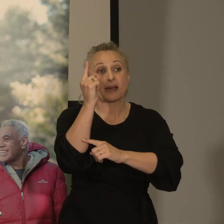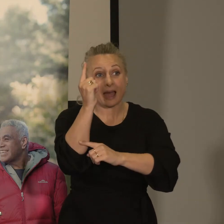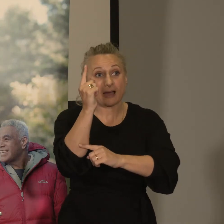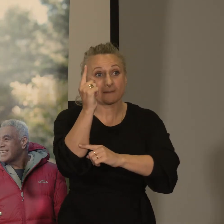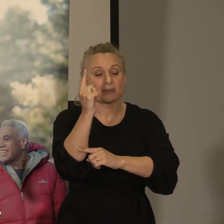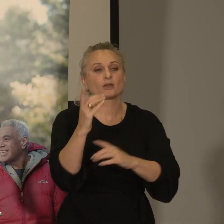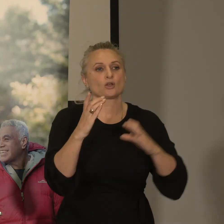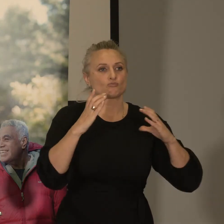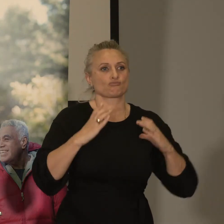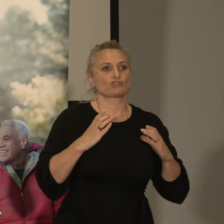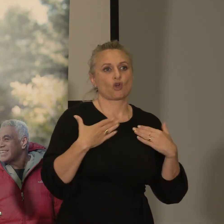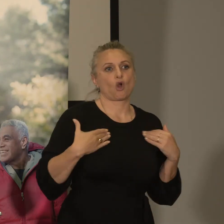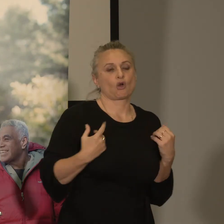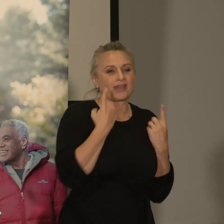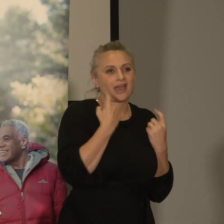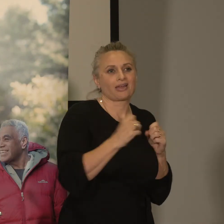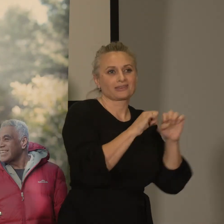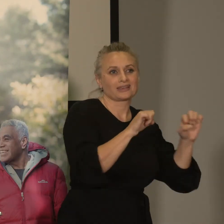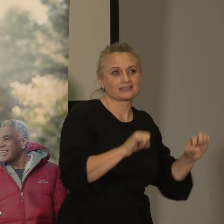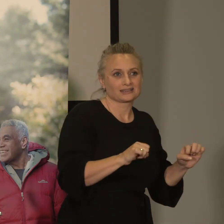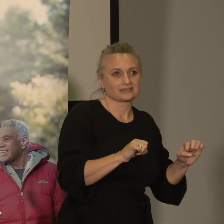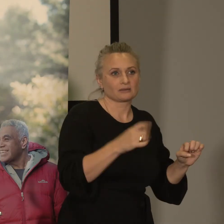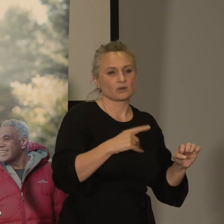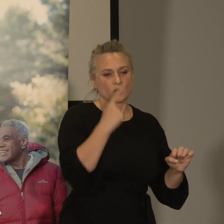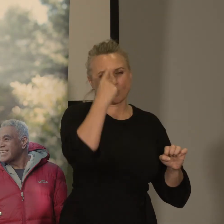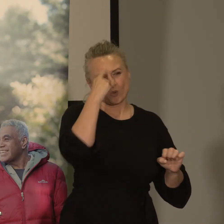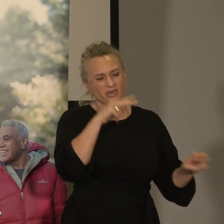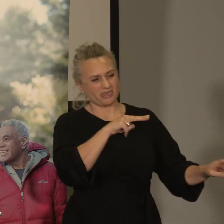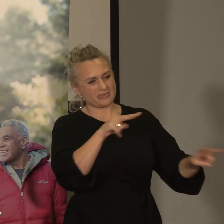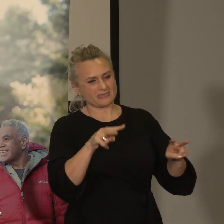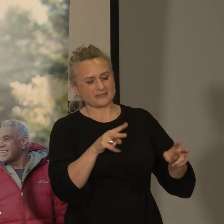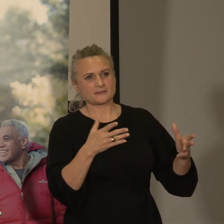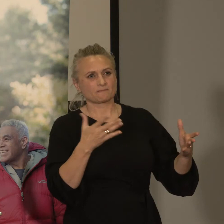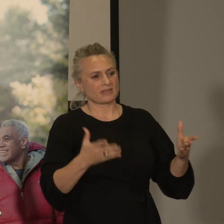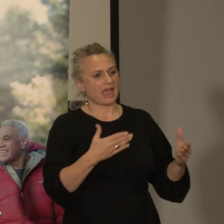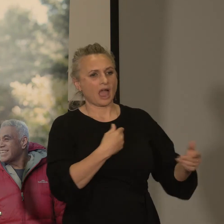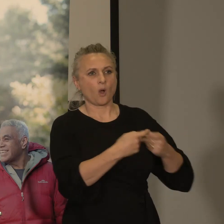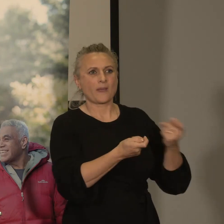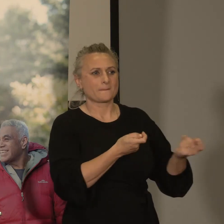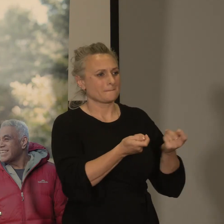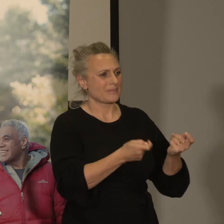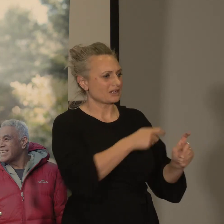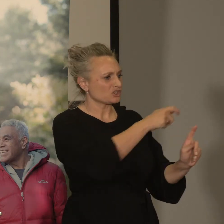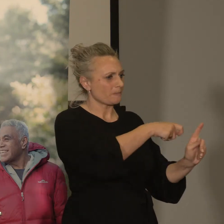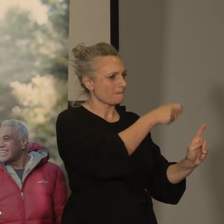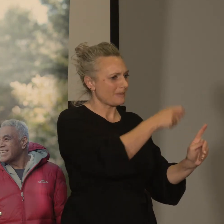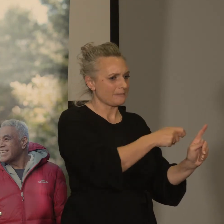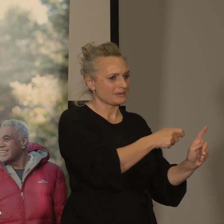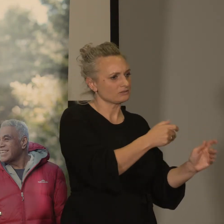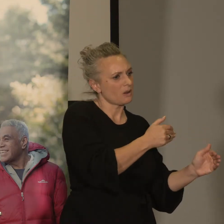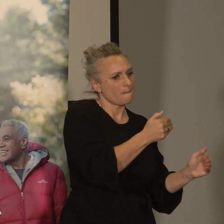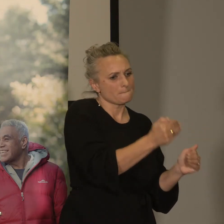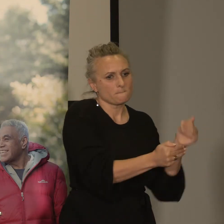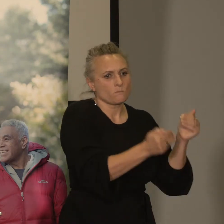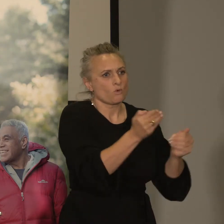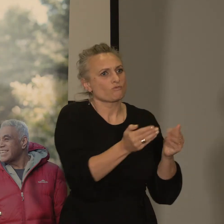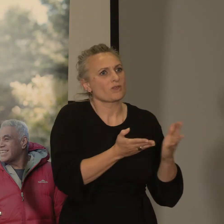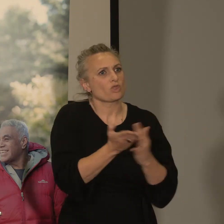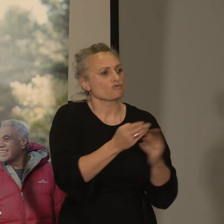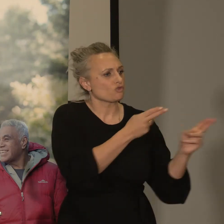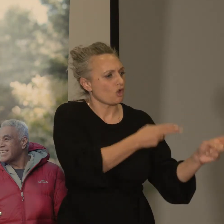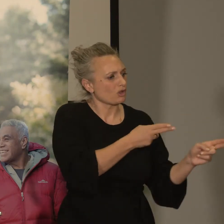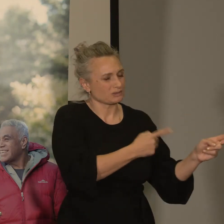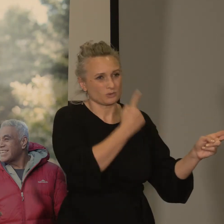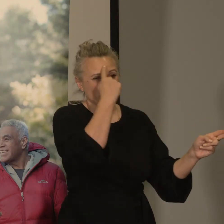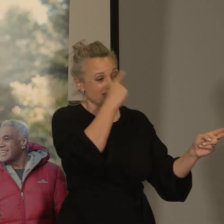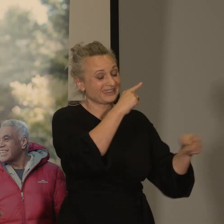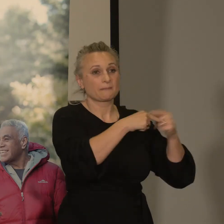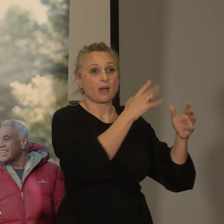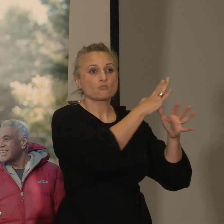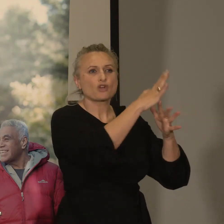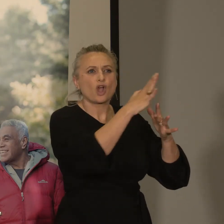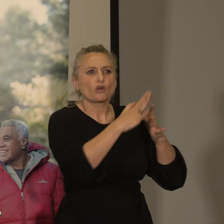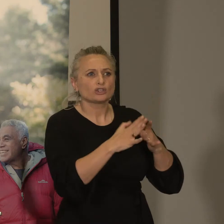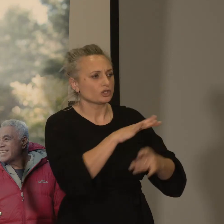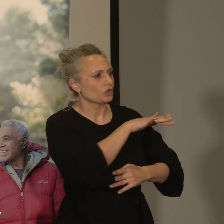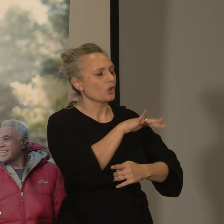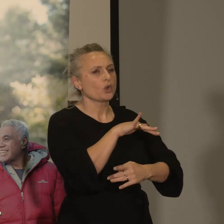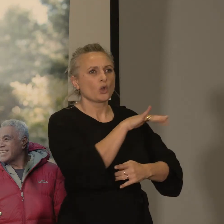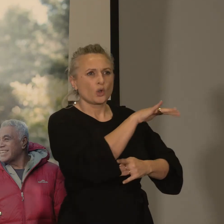are being addressed by